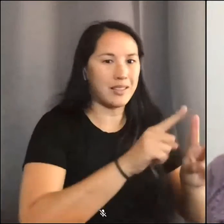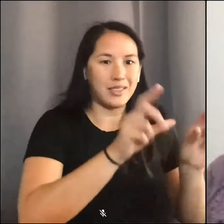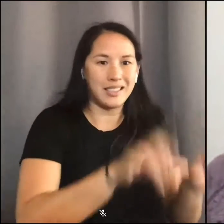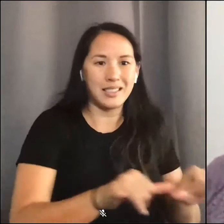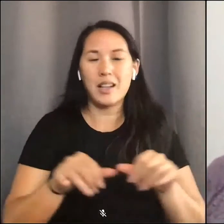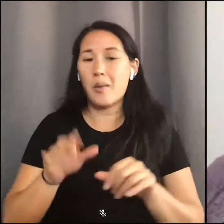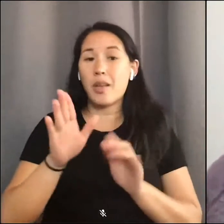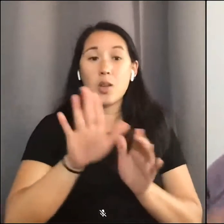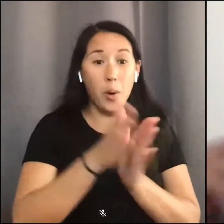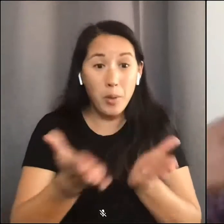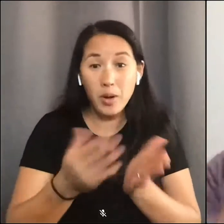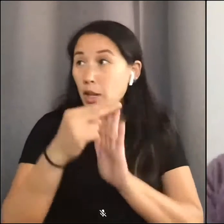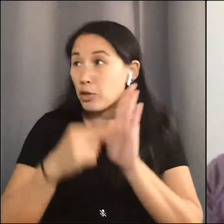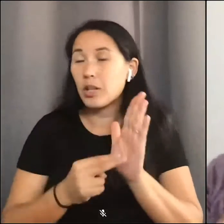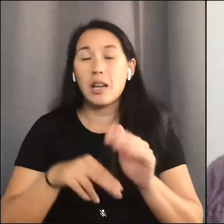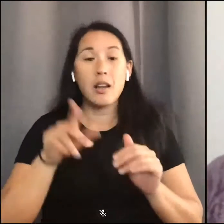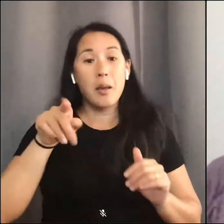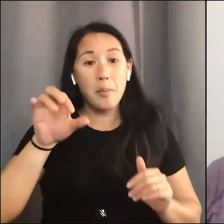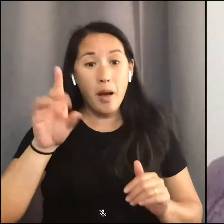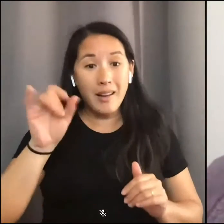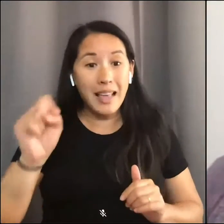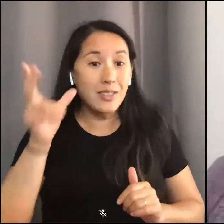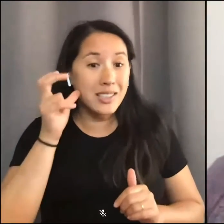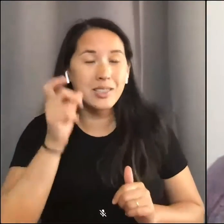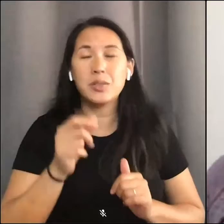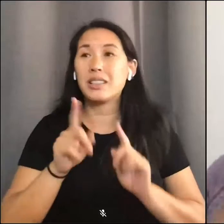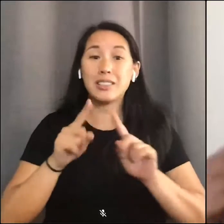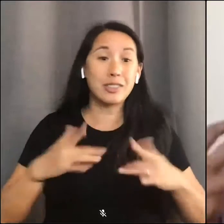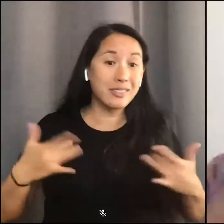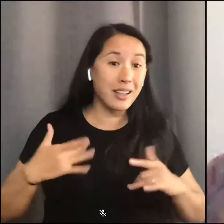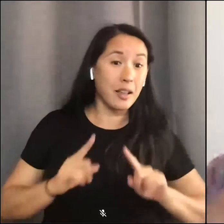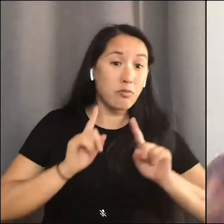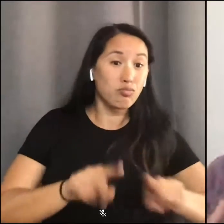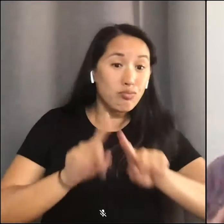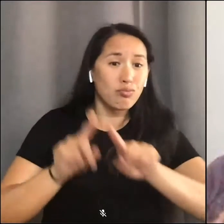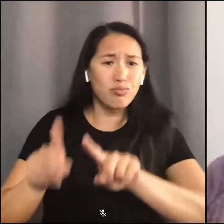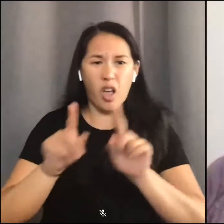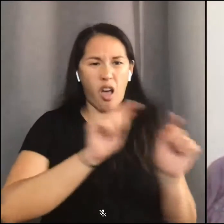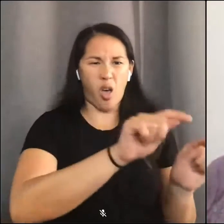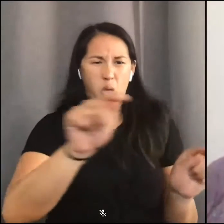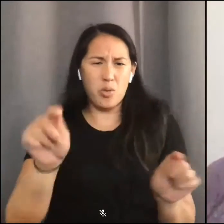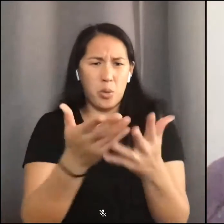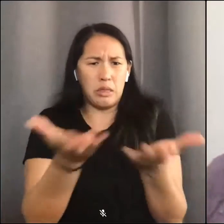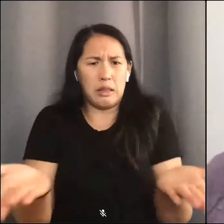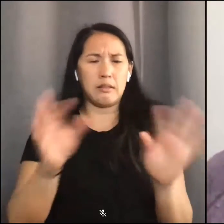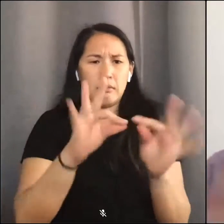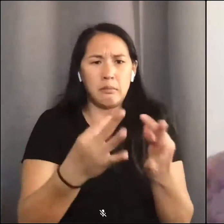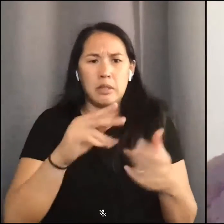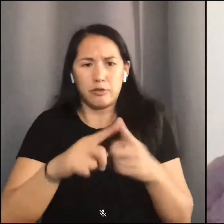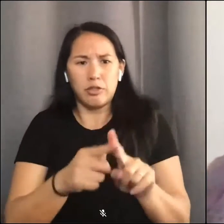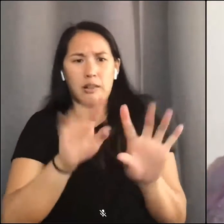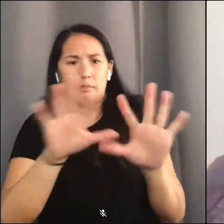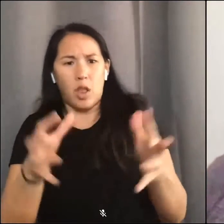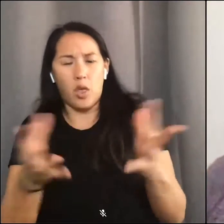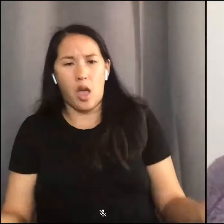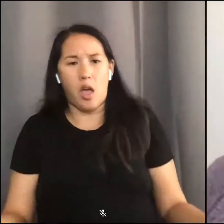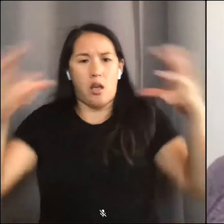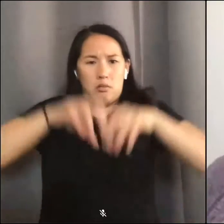podcasts you consume the events that you attend um all of these things uh like come together um